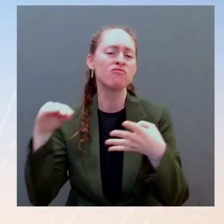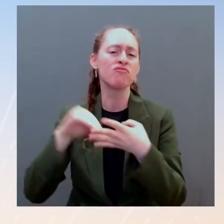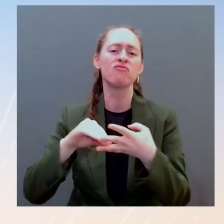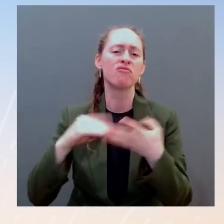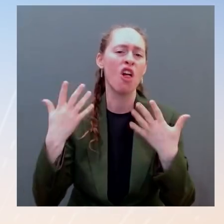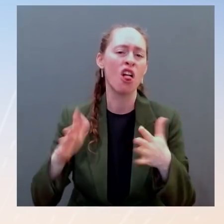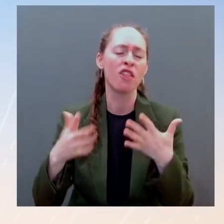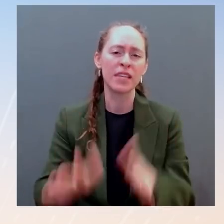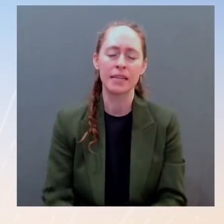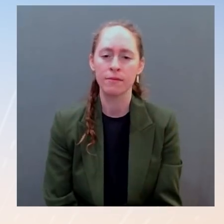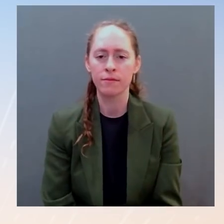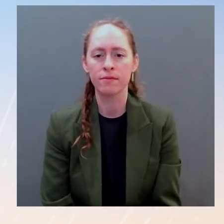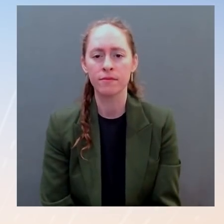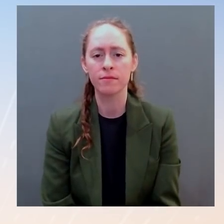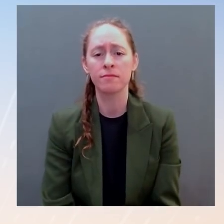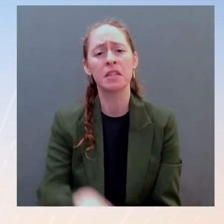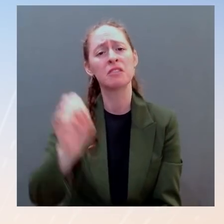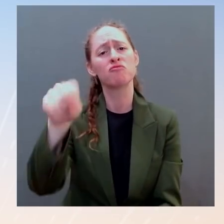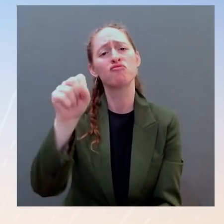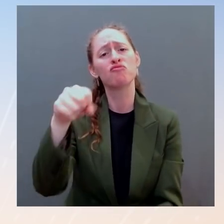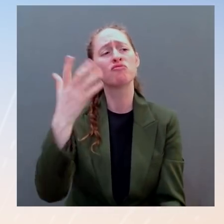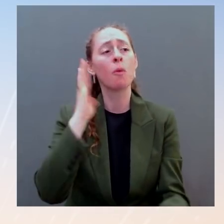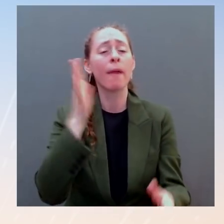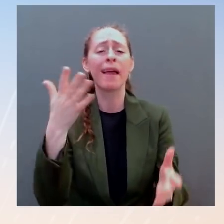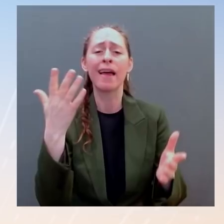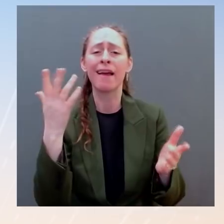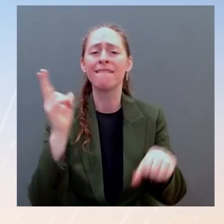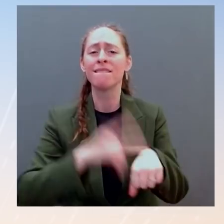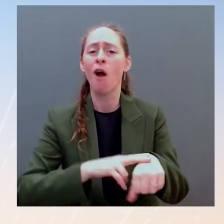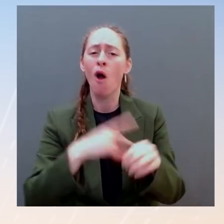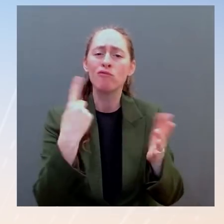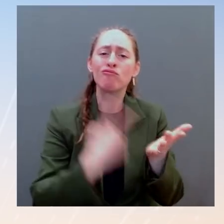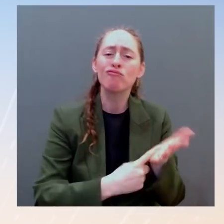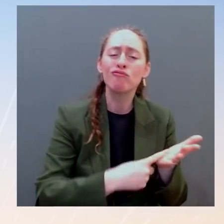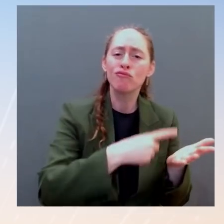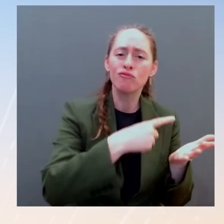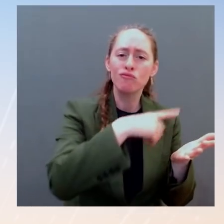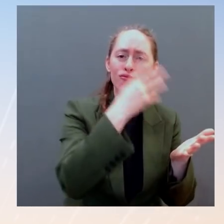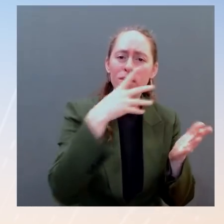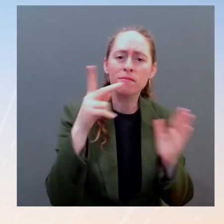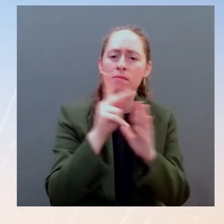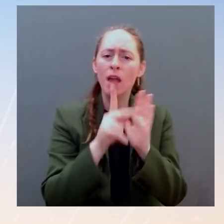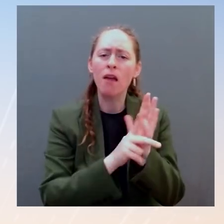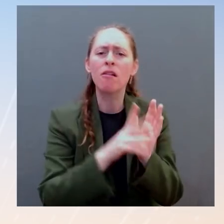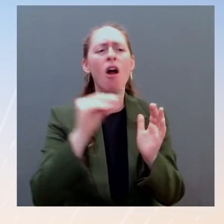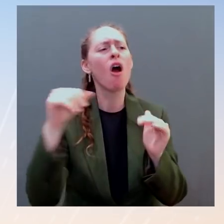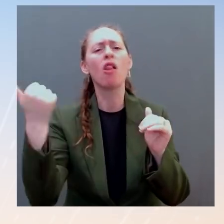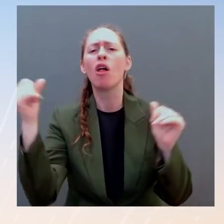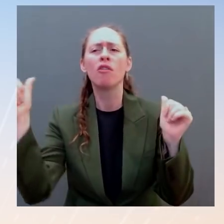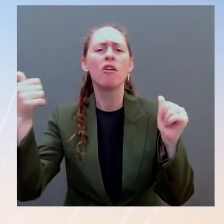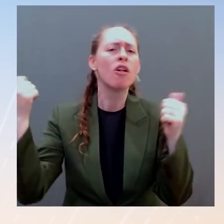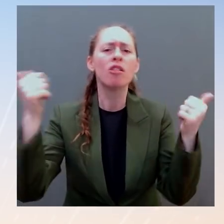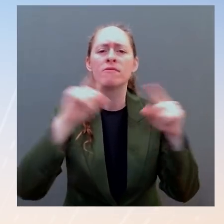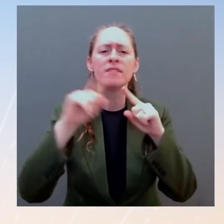but we expect it to be an expansive meeting. And I would note the CHC has a stated view and policy on Title 42.